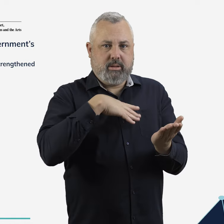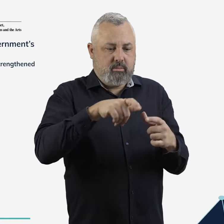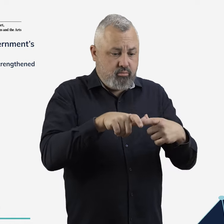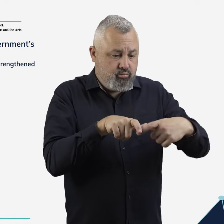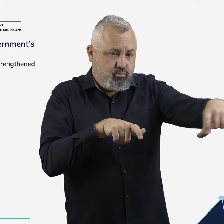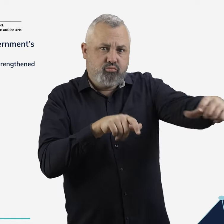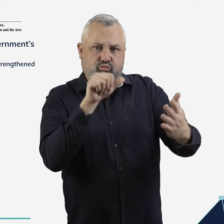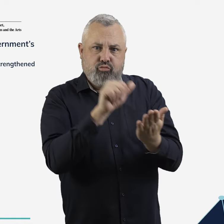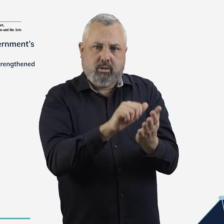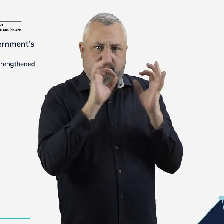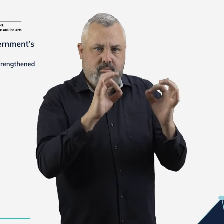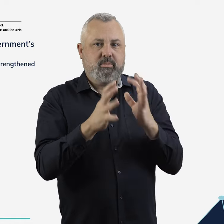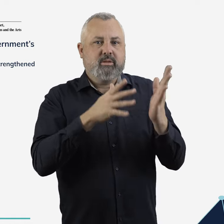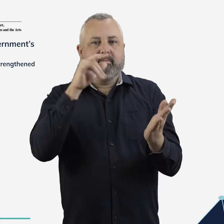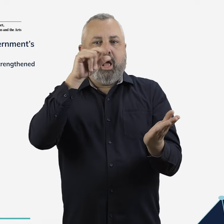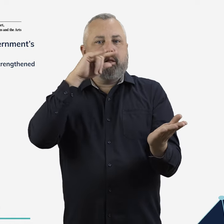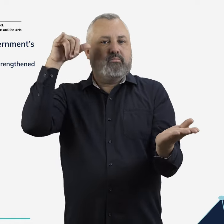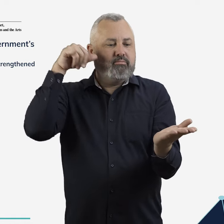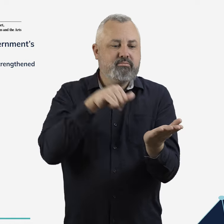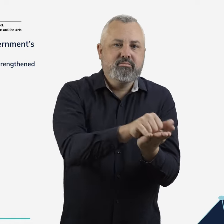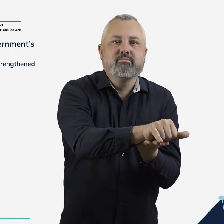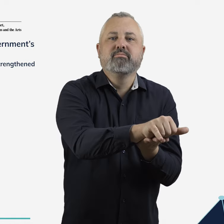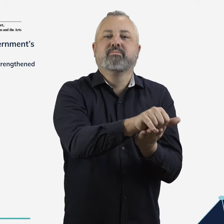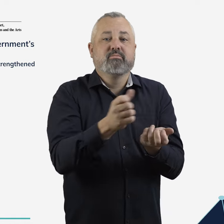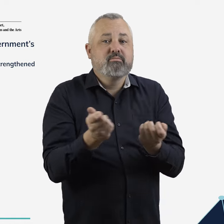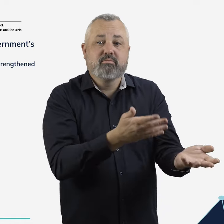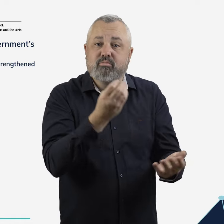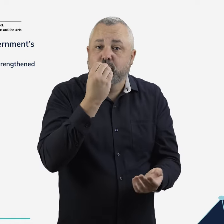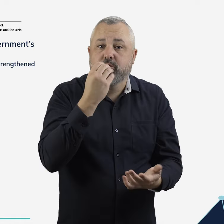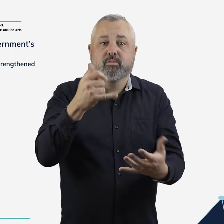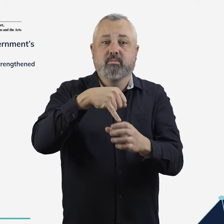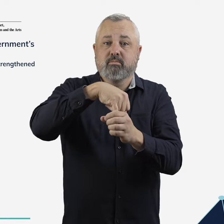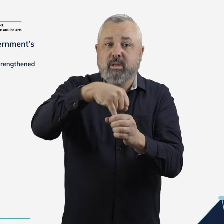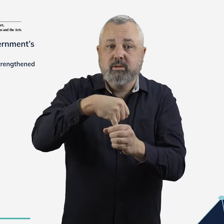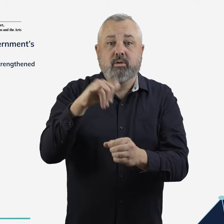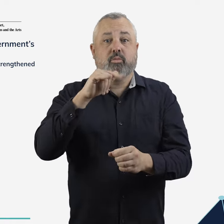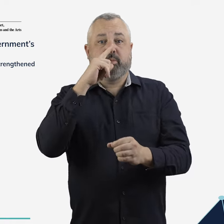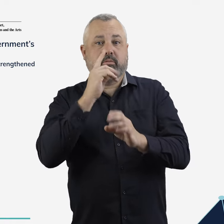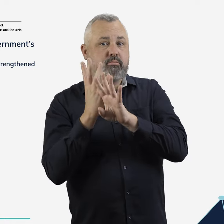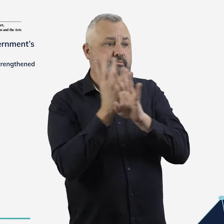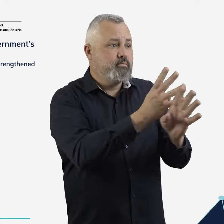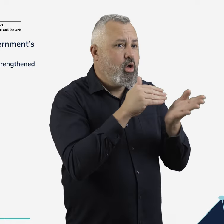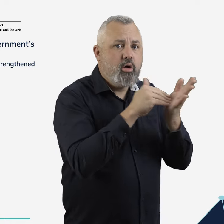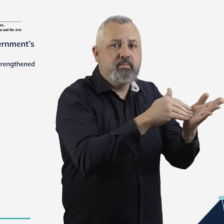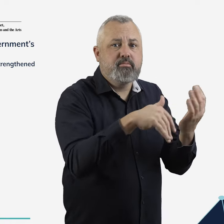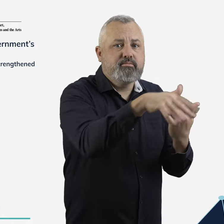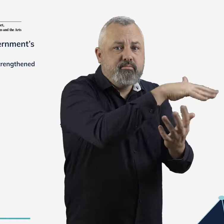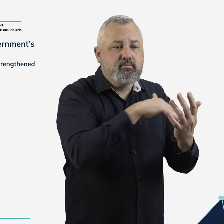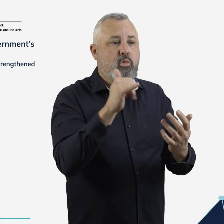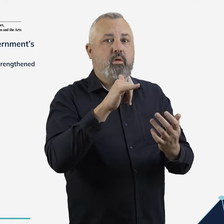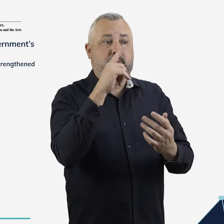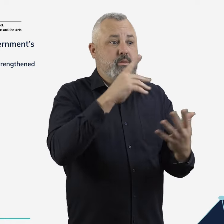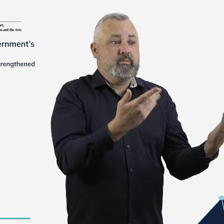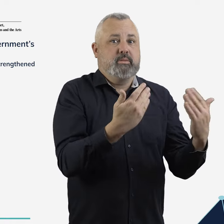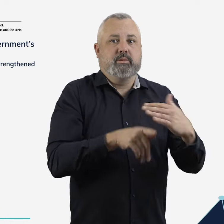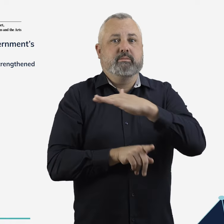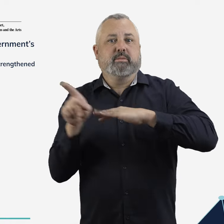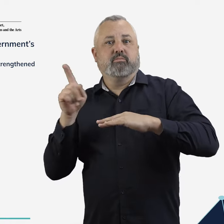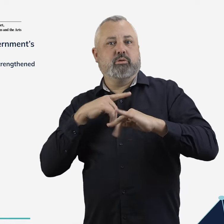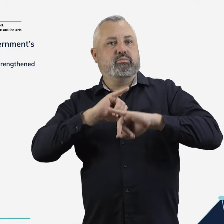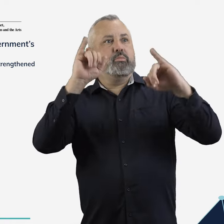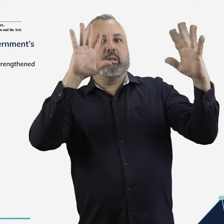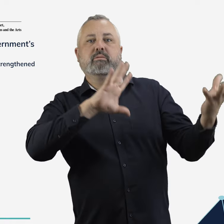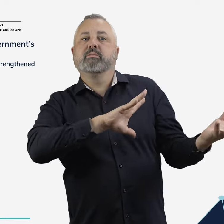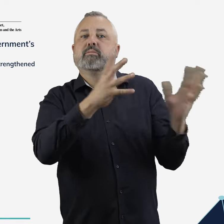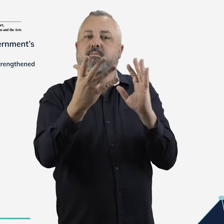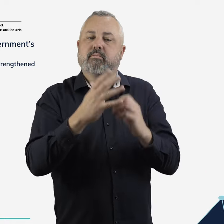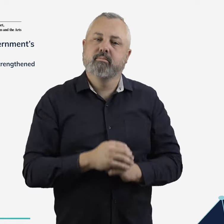maintaining a resilient transport network and ensuring continued delivery of goods and services.